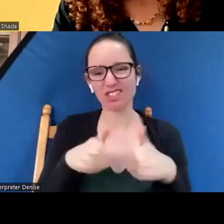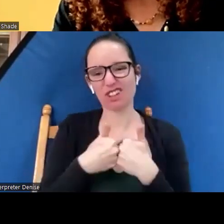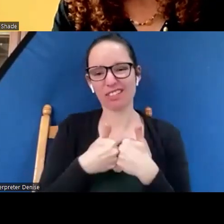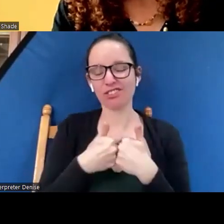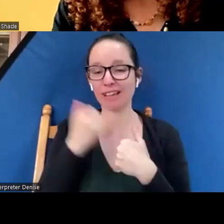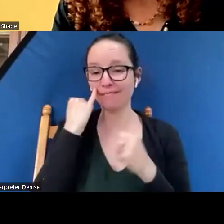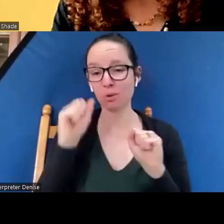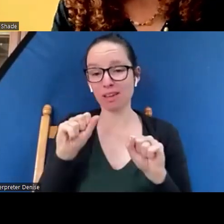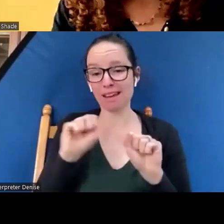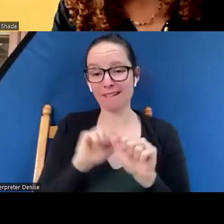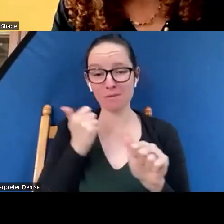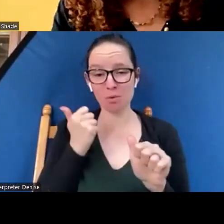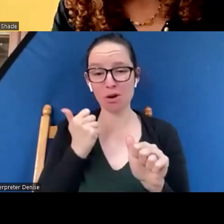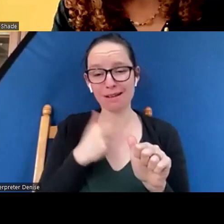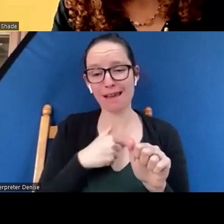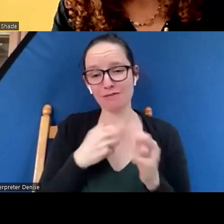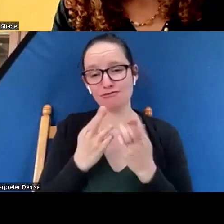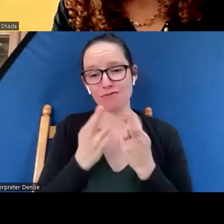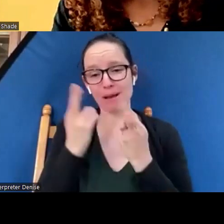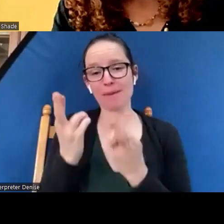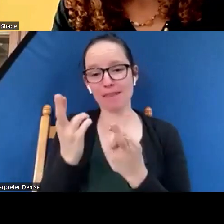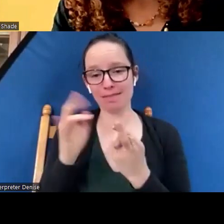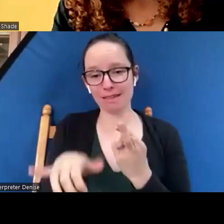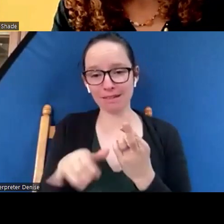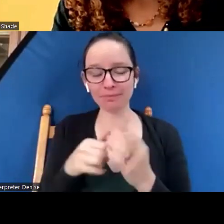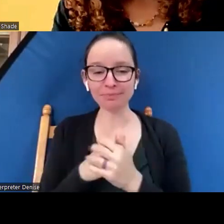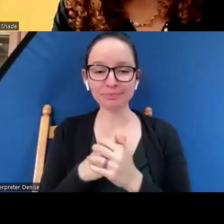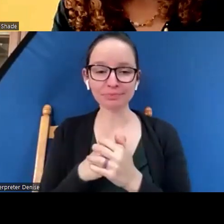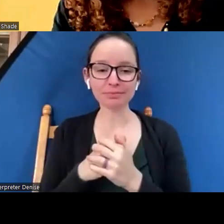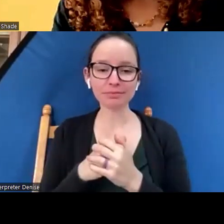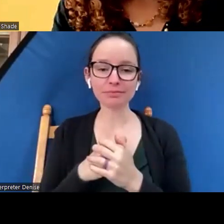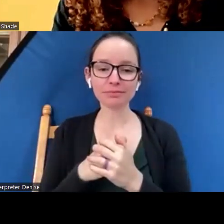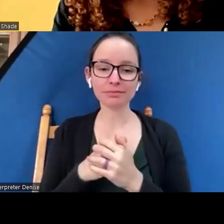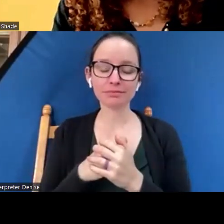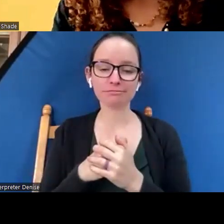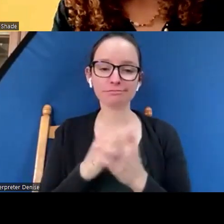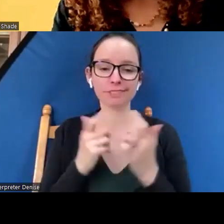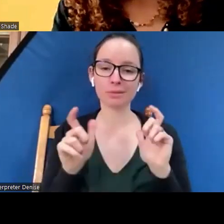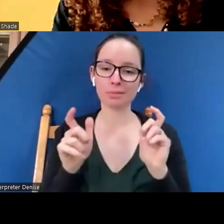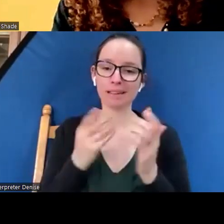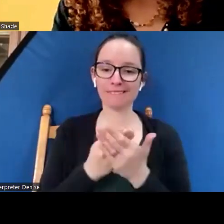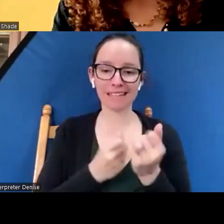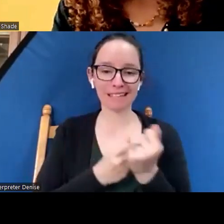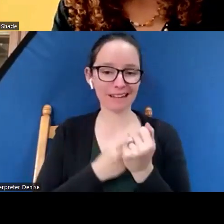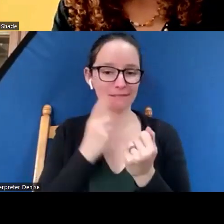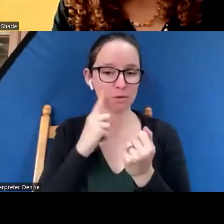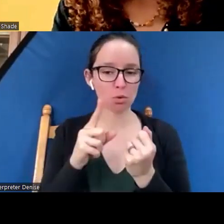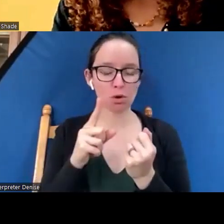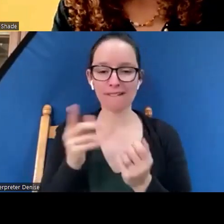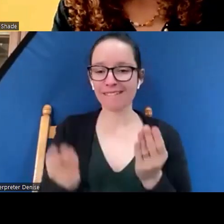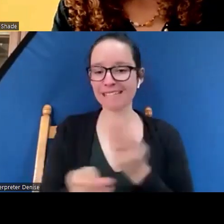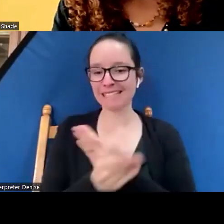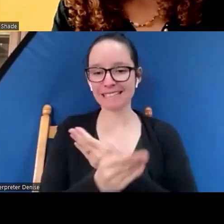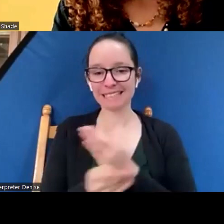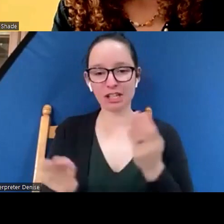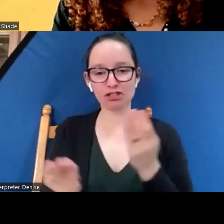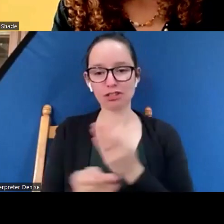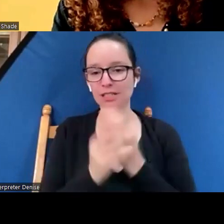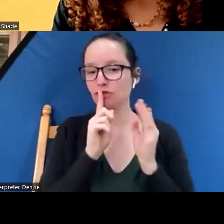Someone asked how much do you balance like funding for facilitation. It's it's so critical and everybody should be trained in